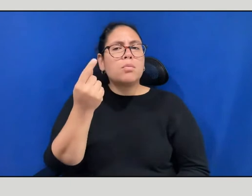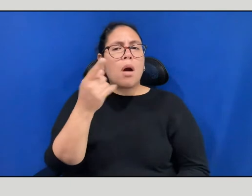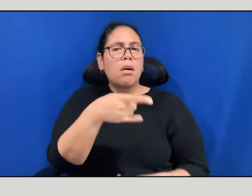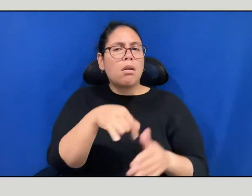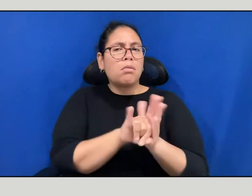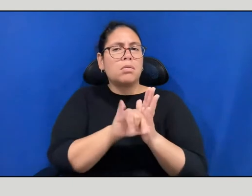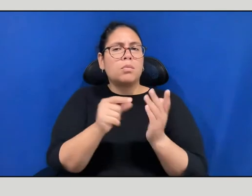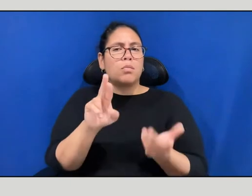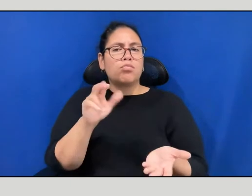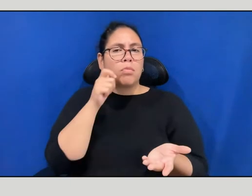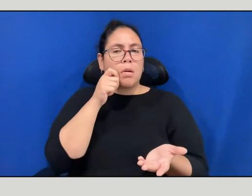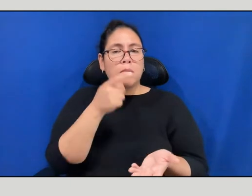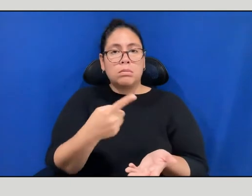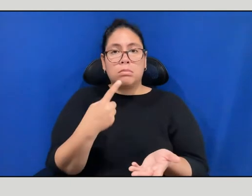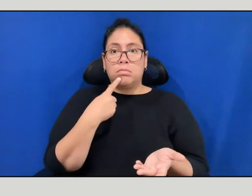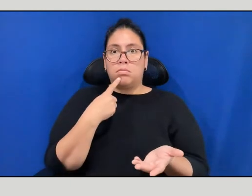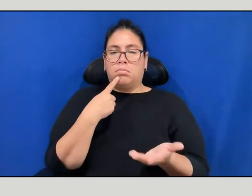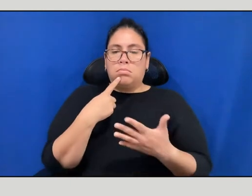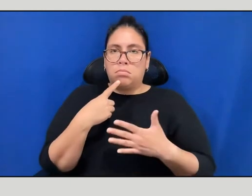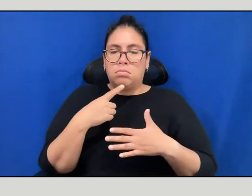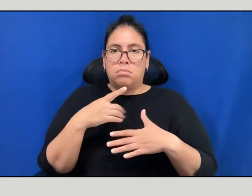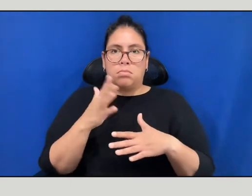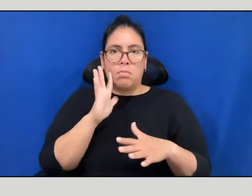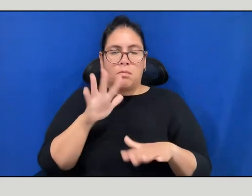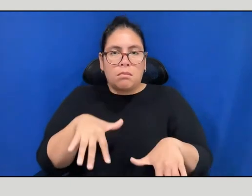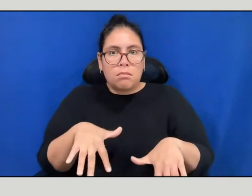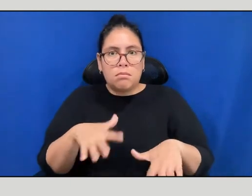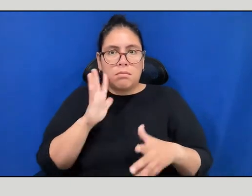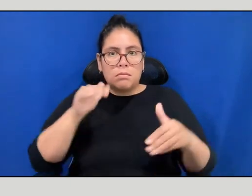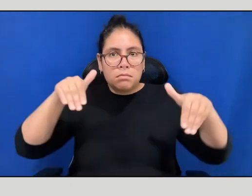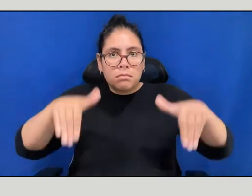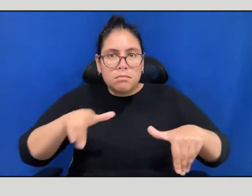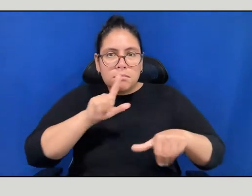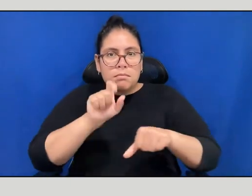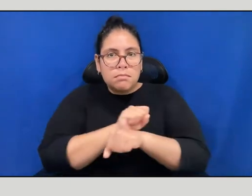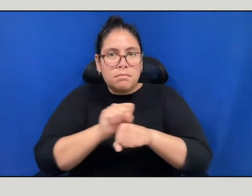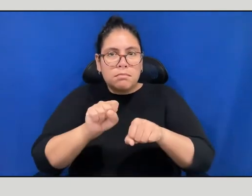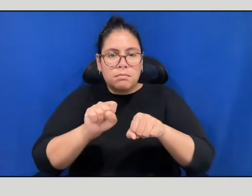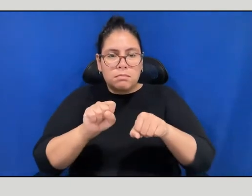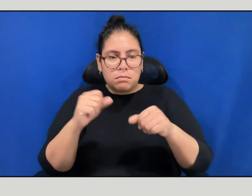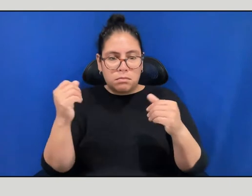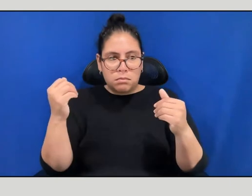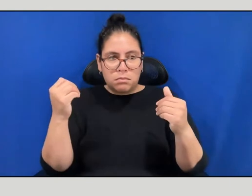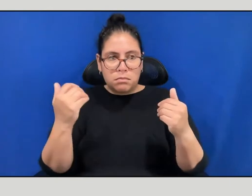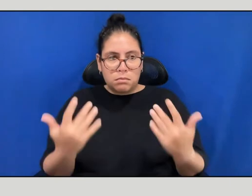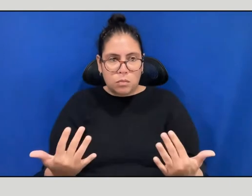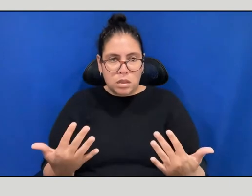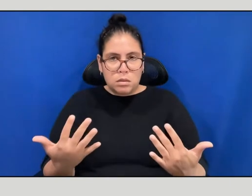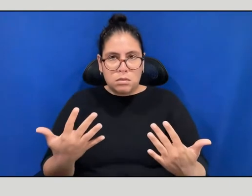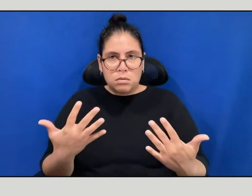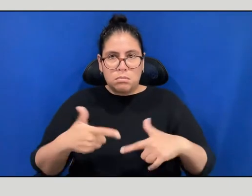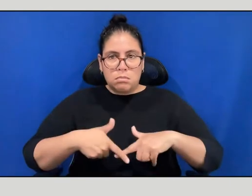people would be stumped. They would literally have long pauses and silences and be confused and ask us,